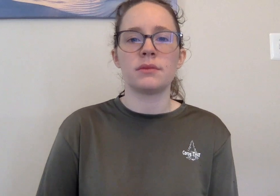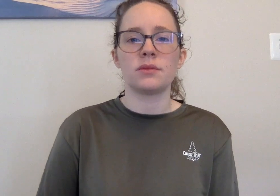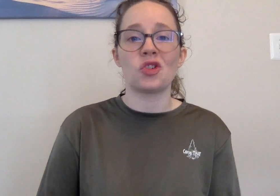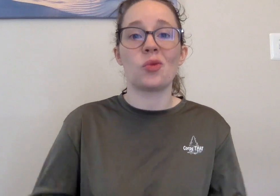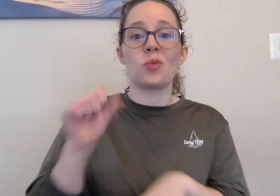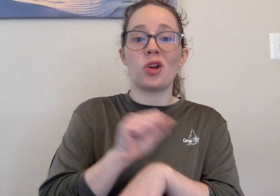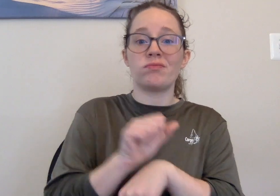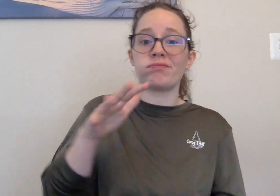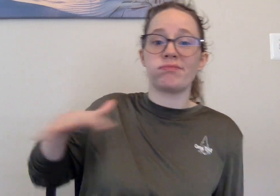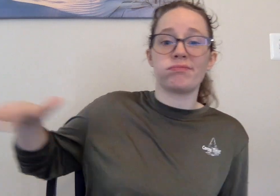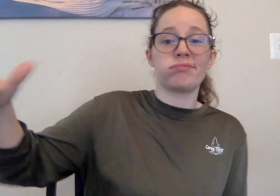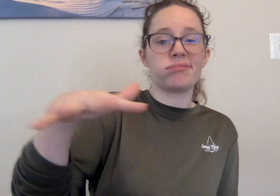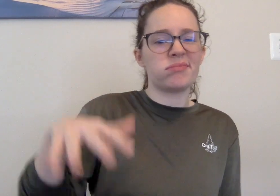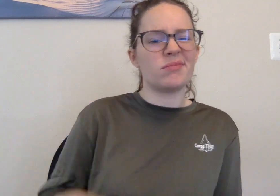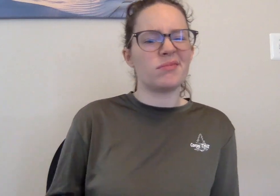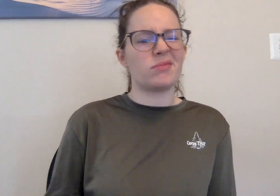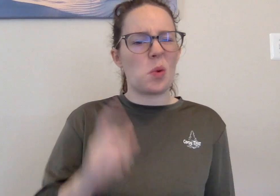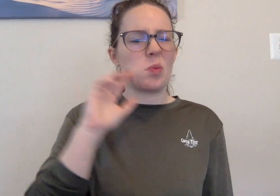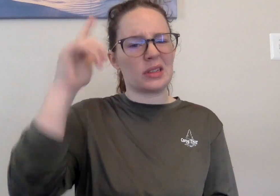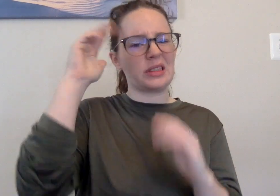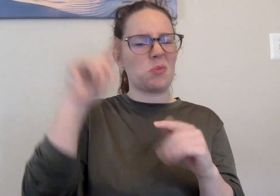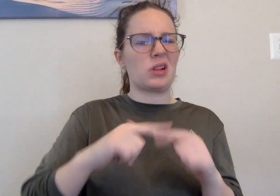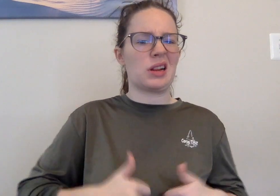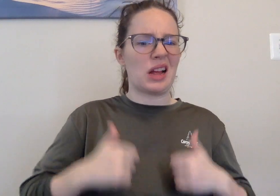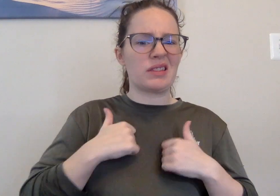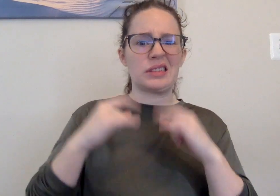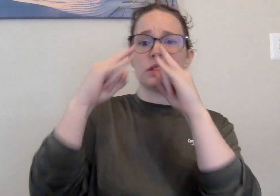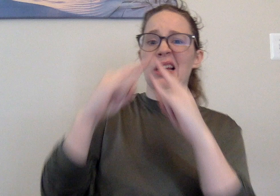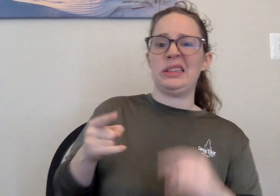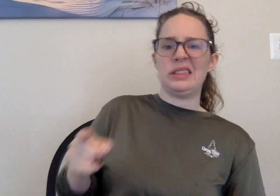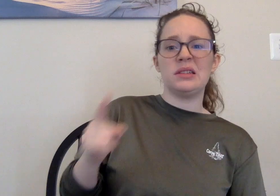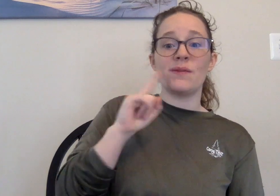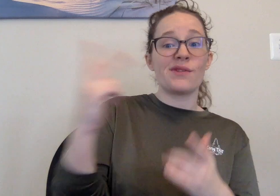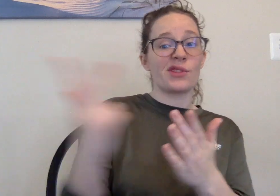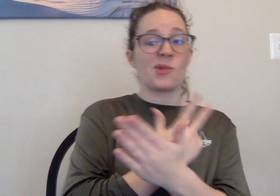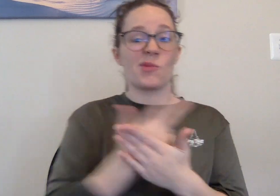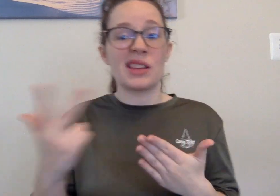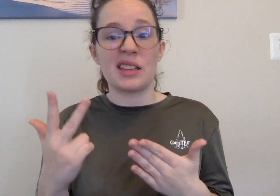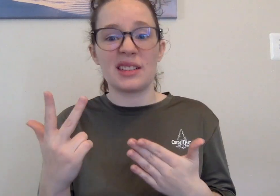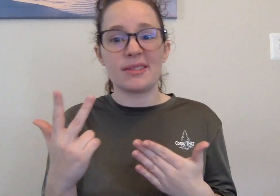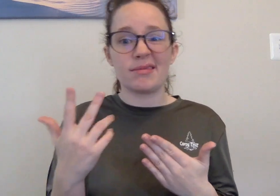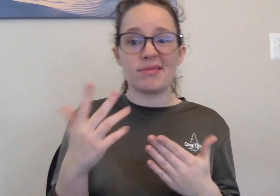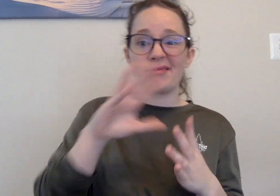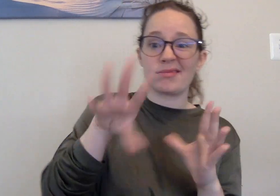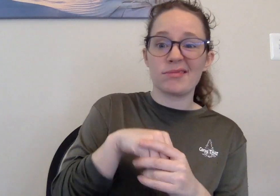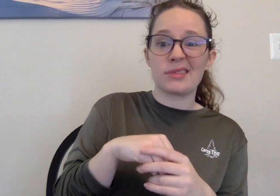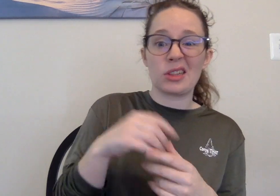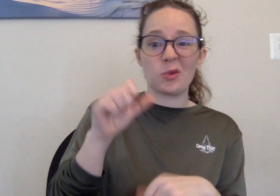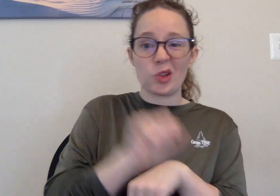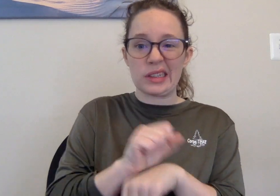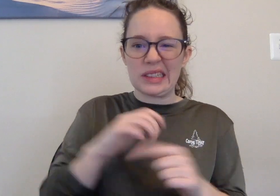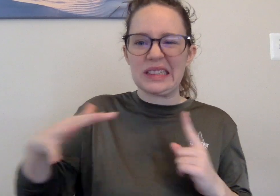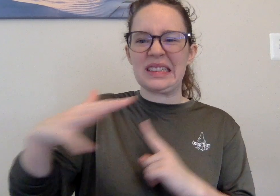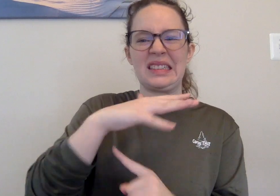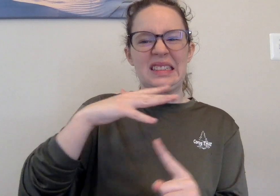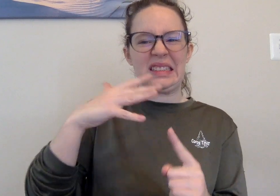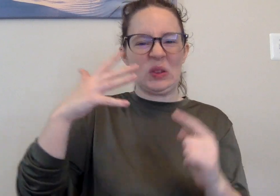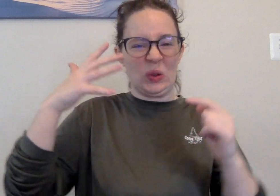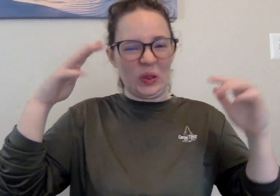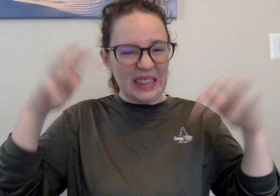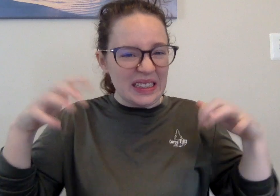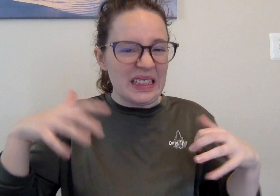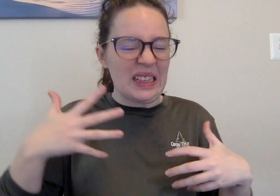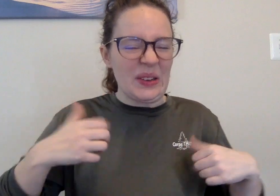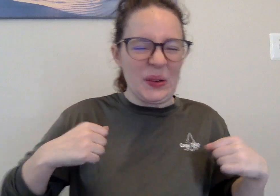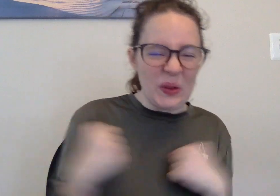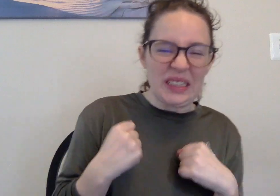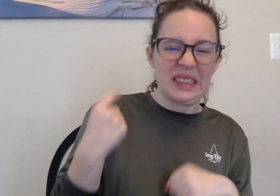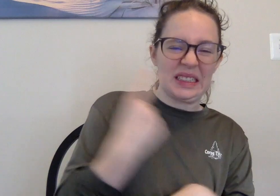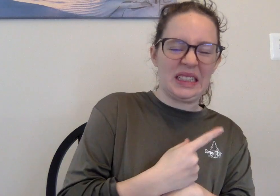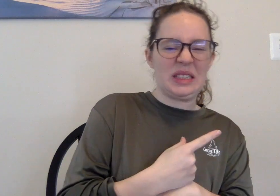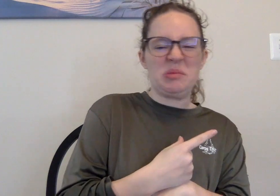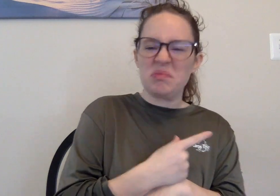For working conditions you will be expected to live in a tent for three weeks, along with working in conditions that may involve rain or cold days